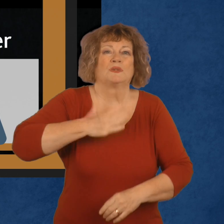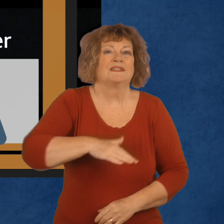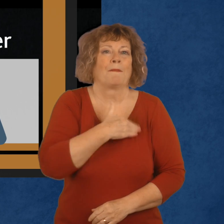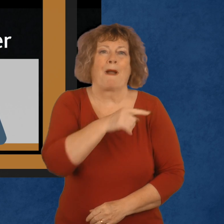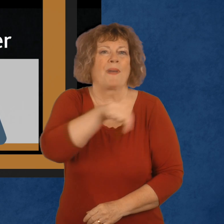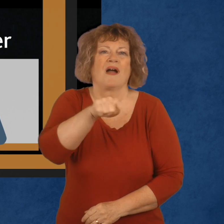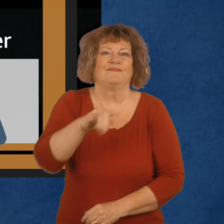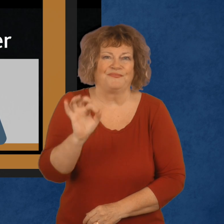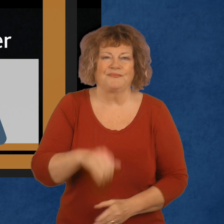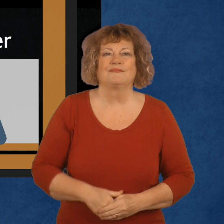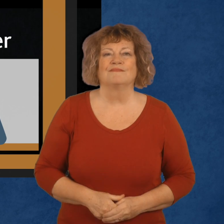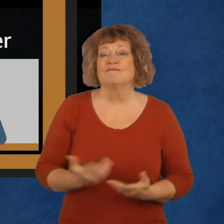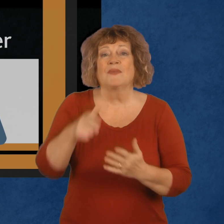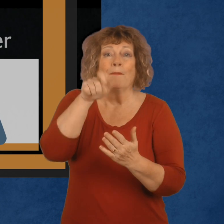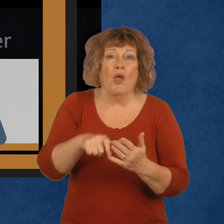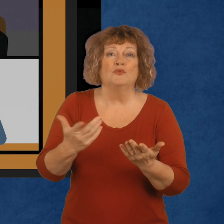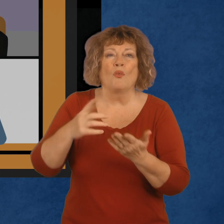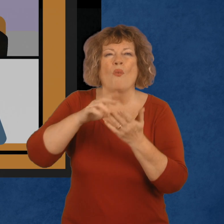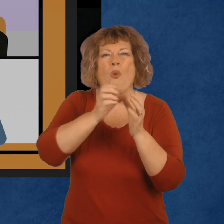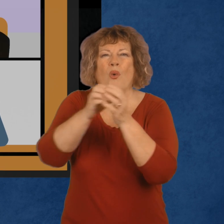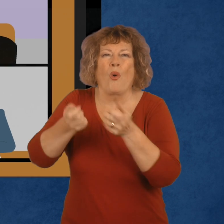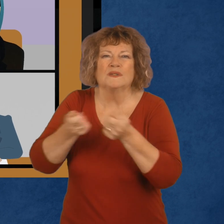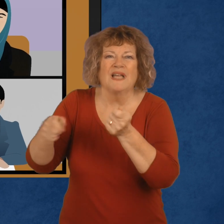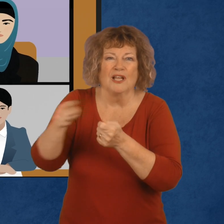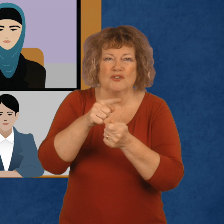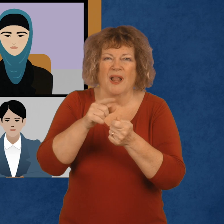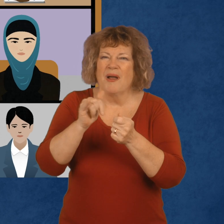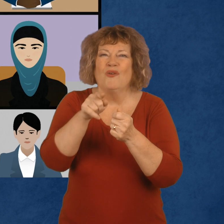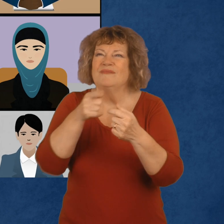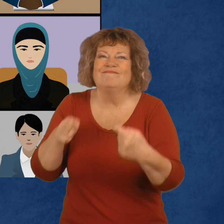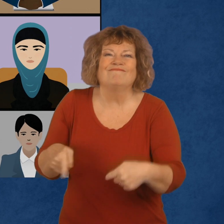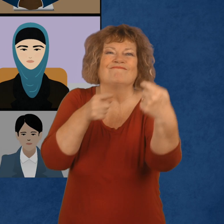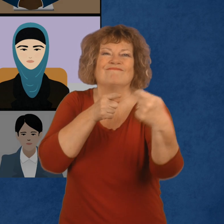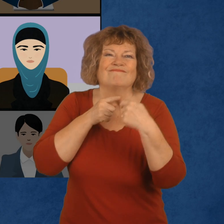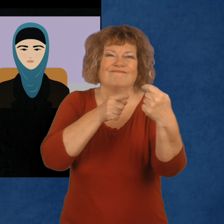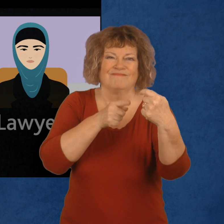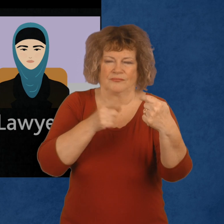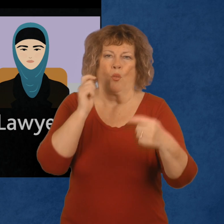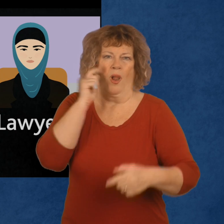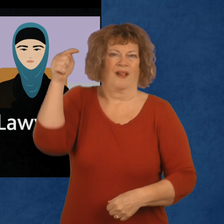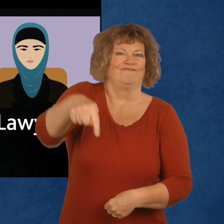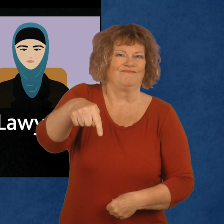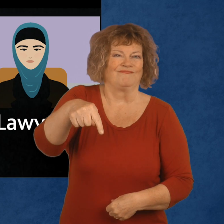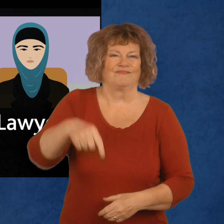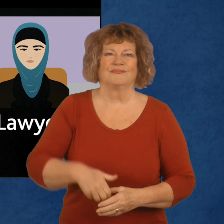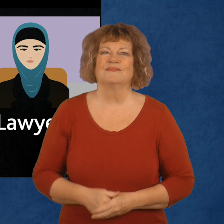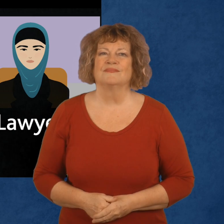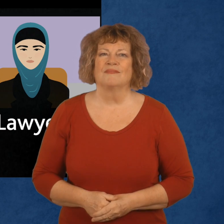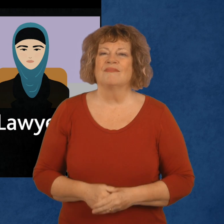with will also be at the hearing. Both parties may bring a lawyer, or advice worker to help them